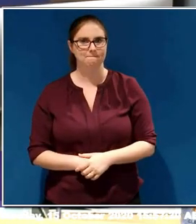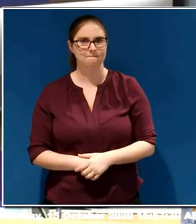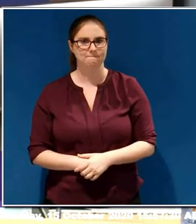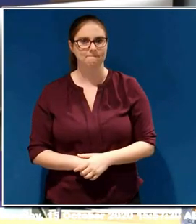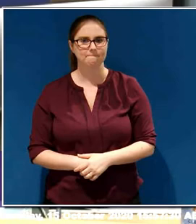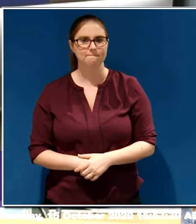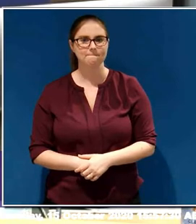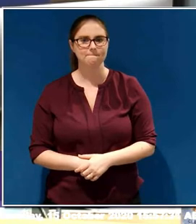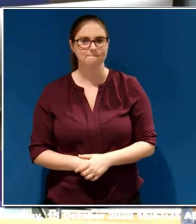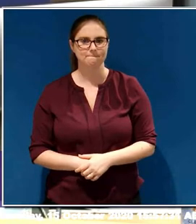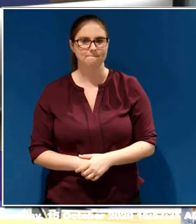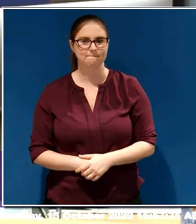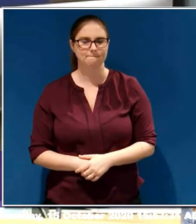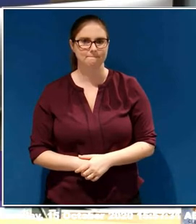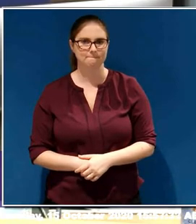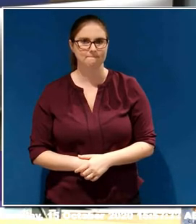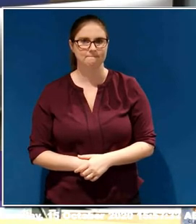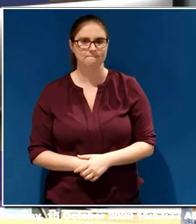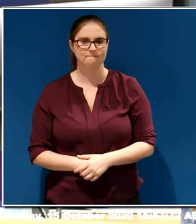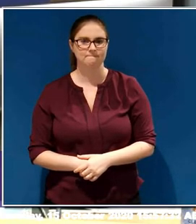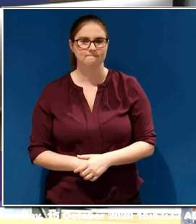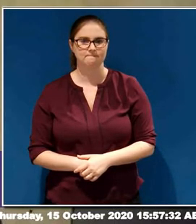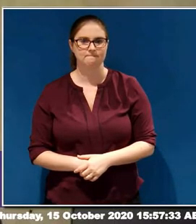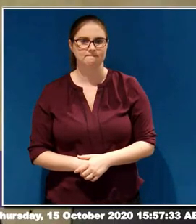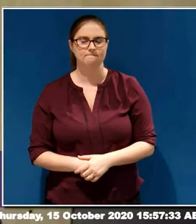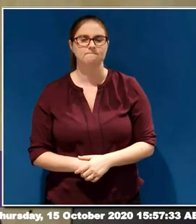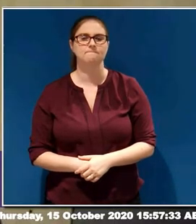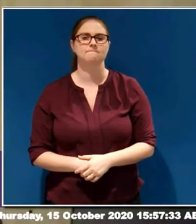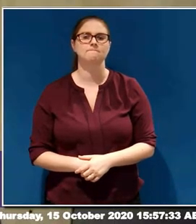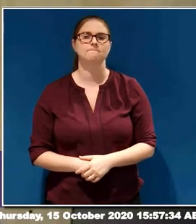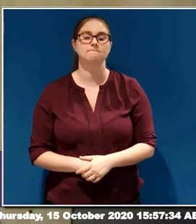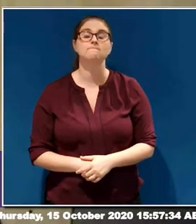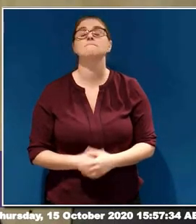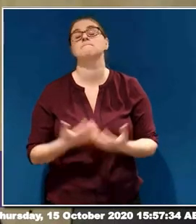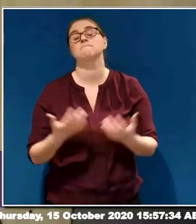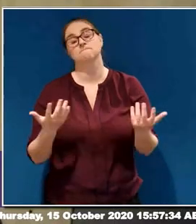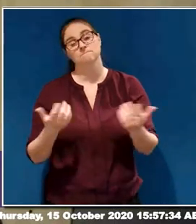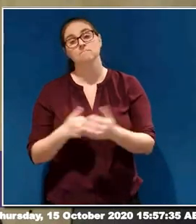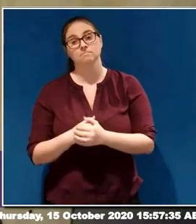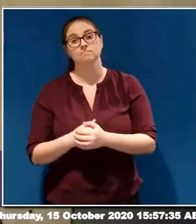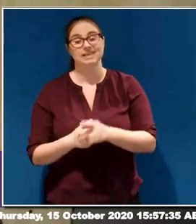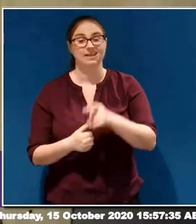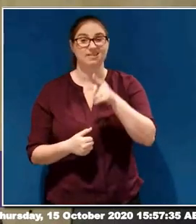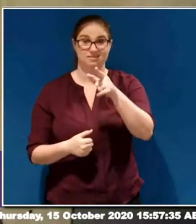So that's the whole reason we put the longitudinal study together.